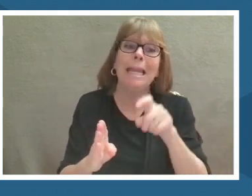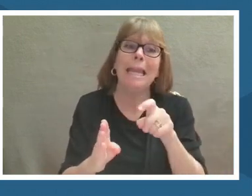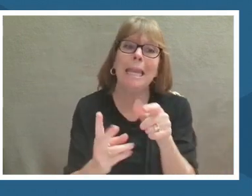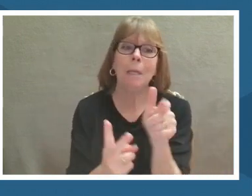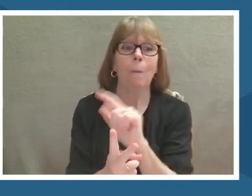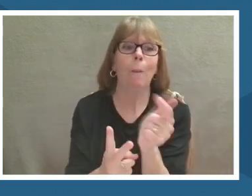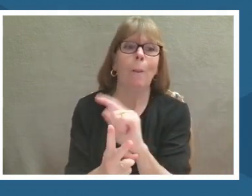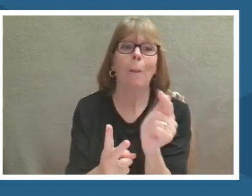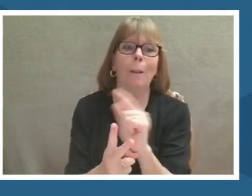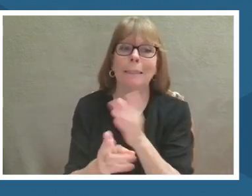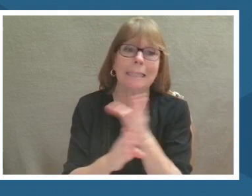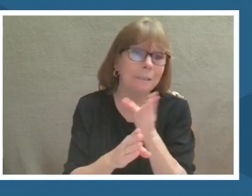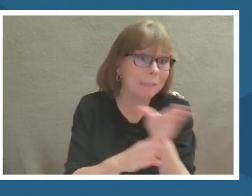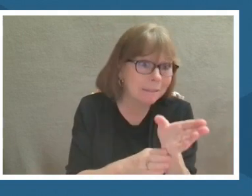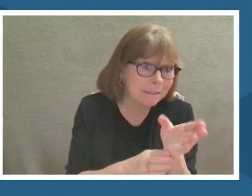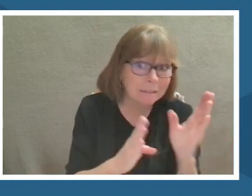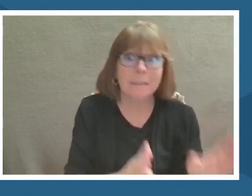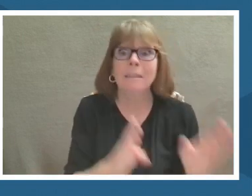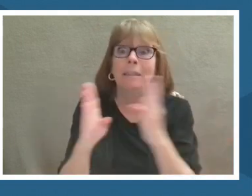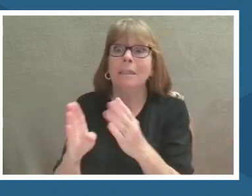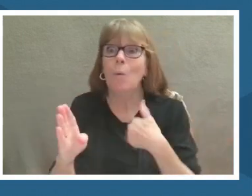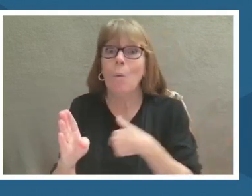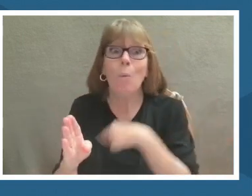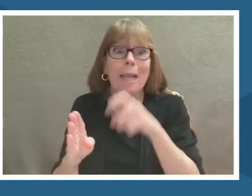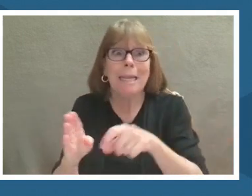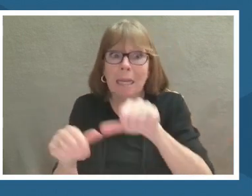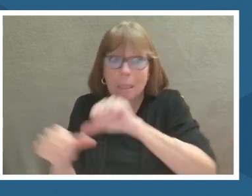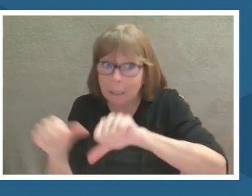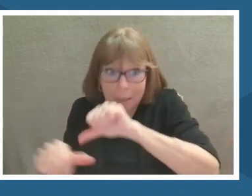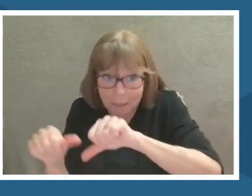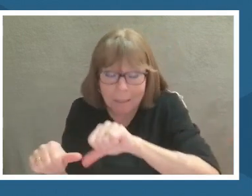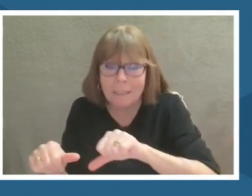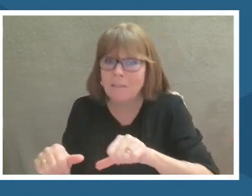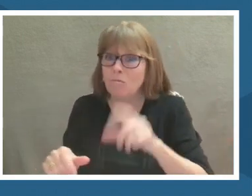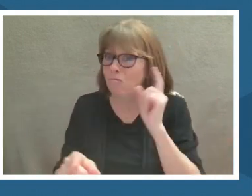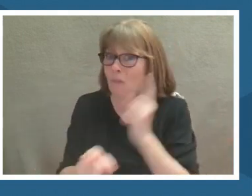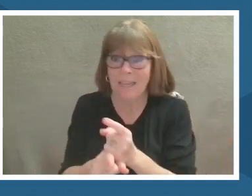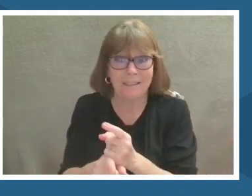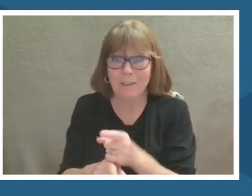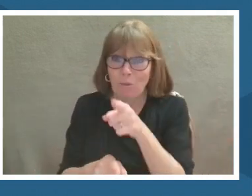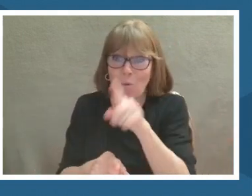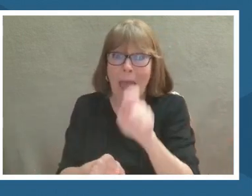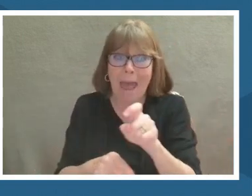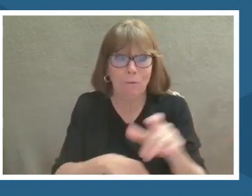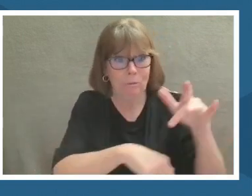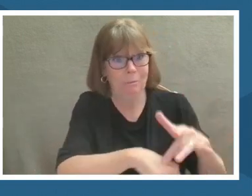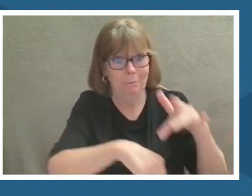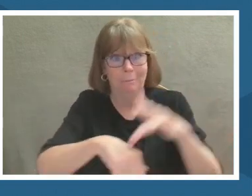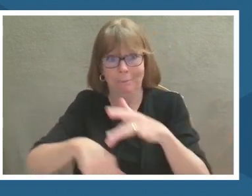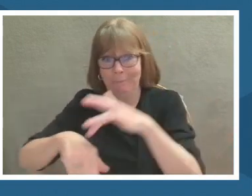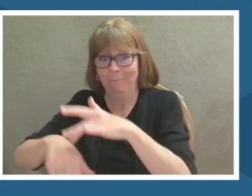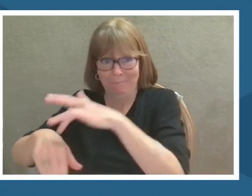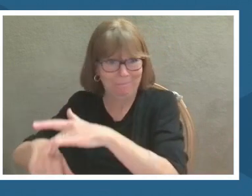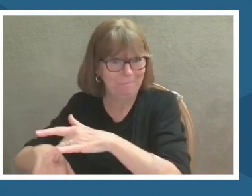in multi-domains really over a course of